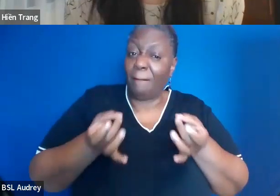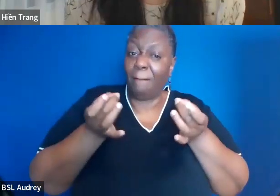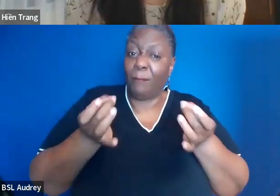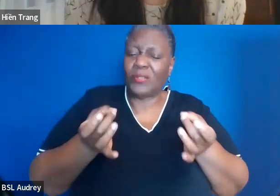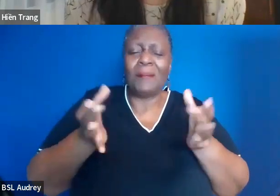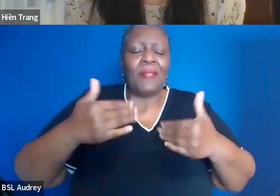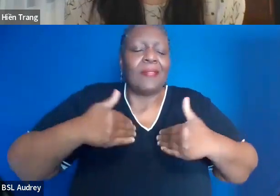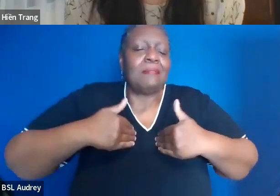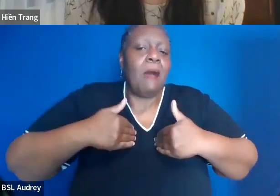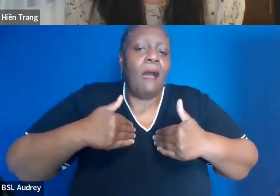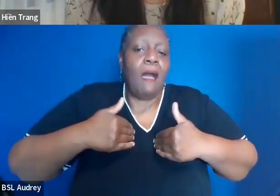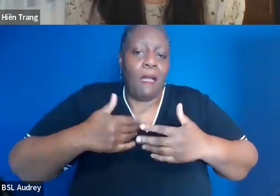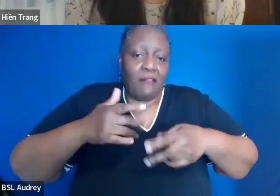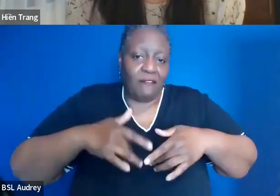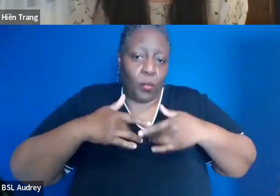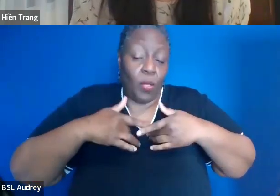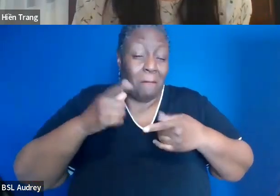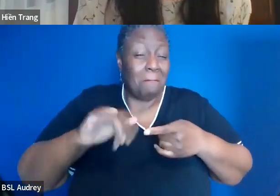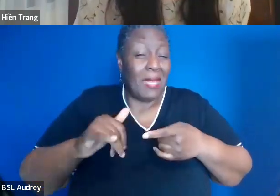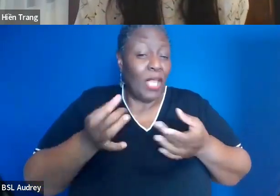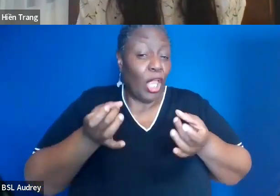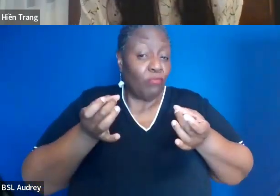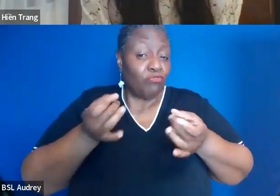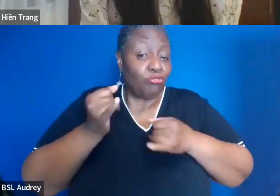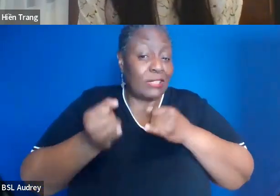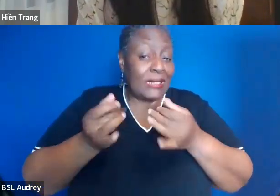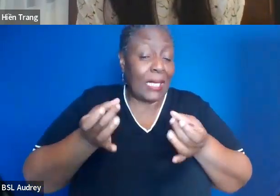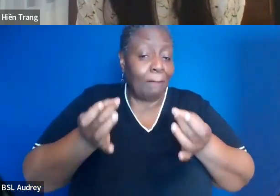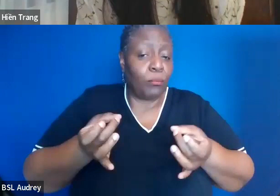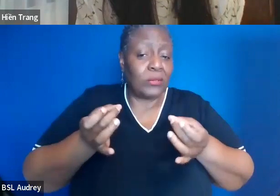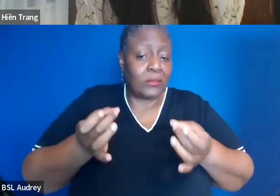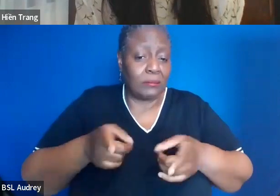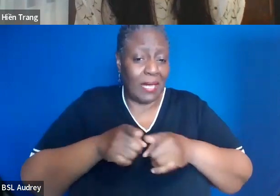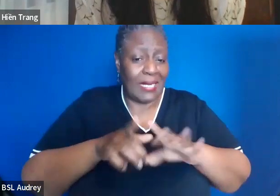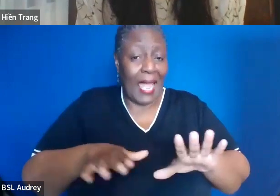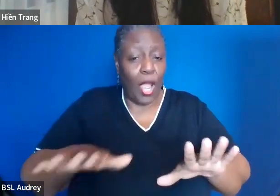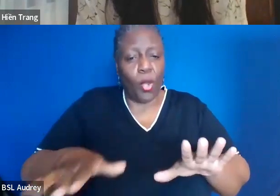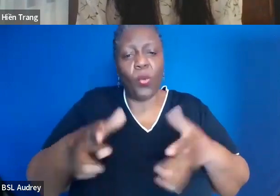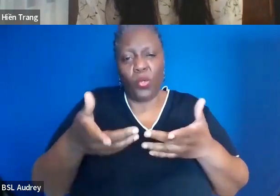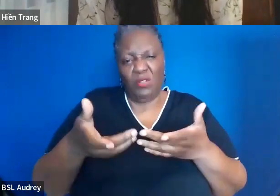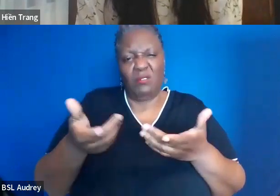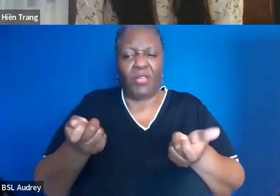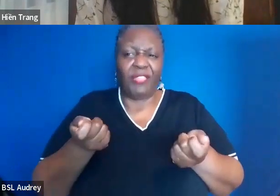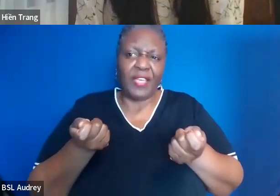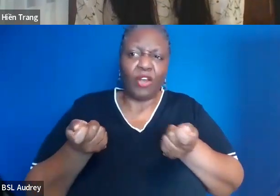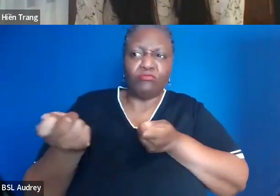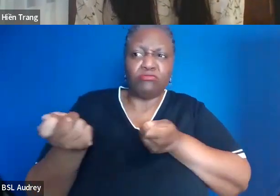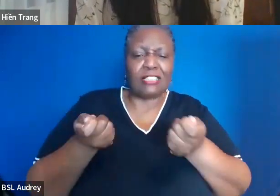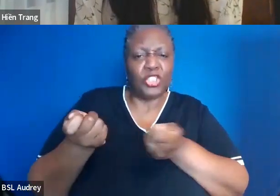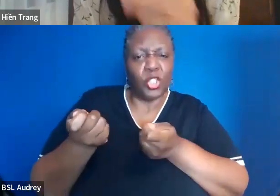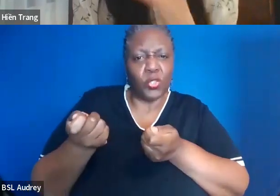it might be critiquing how Buddhism um and the operations of Buddhism are in that time where